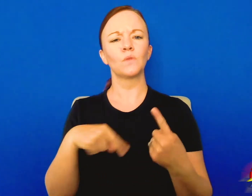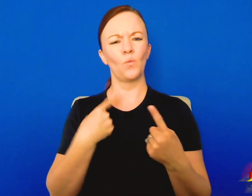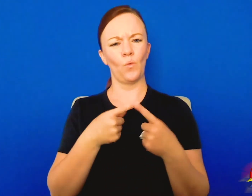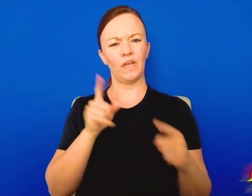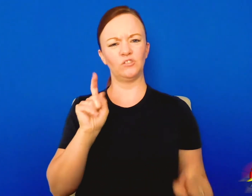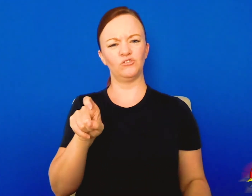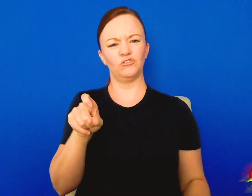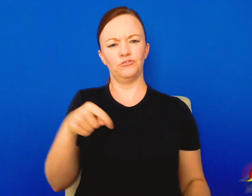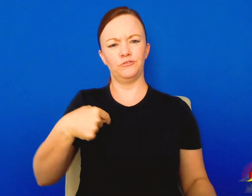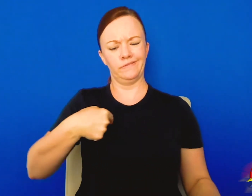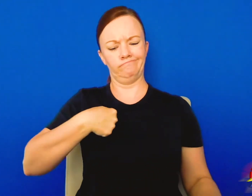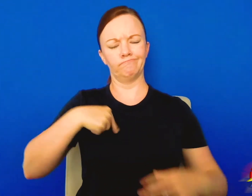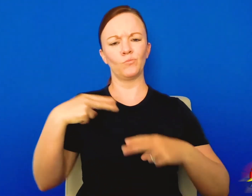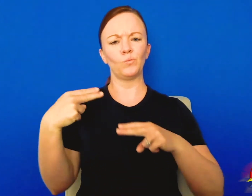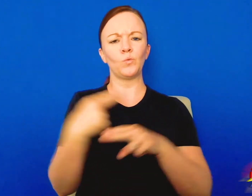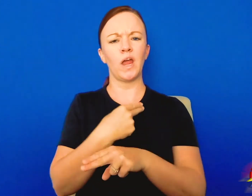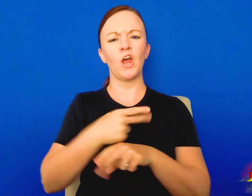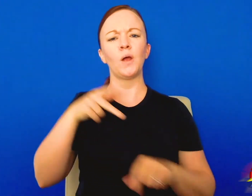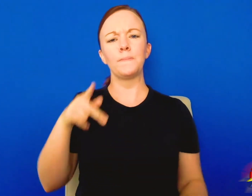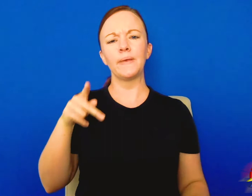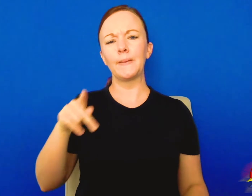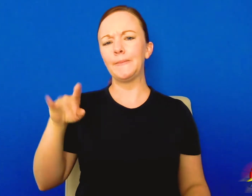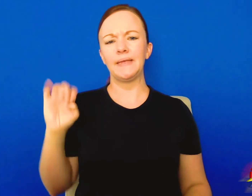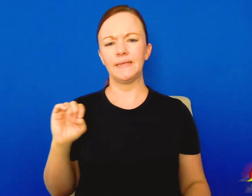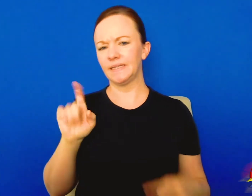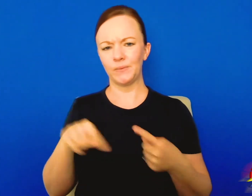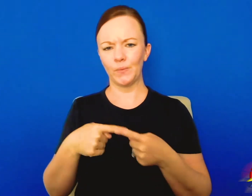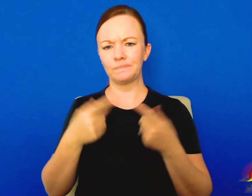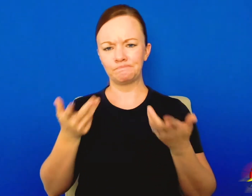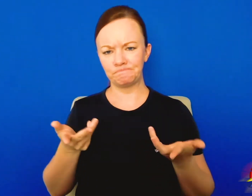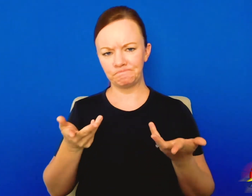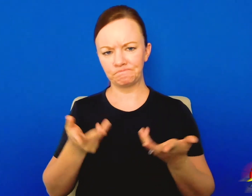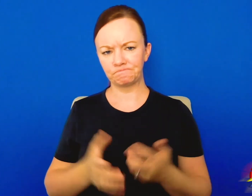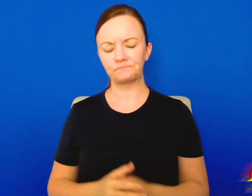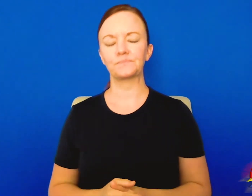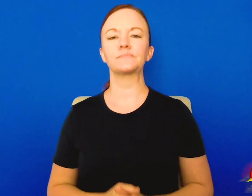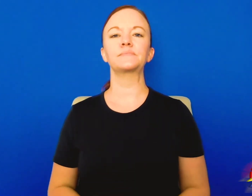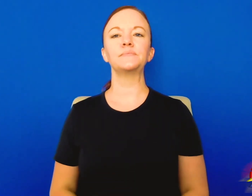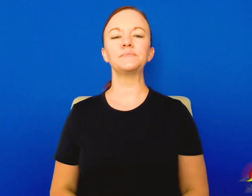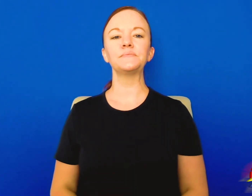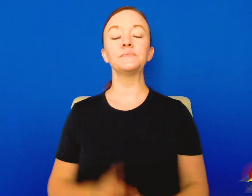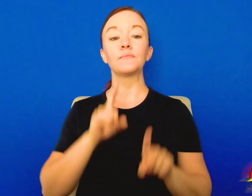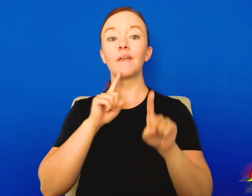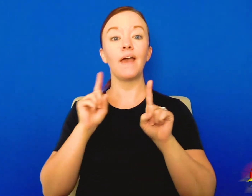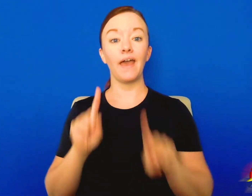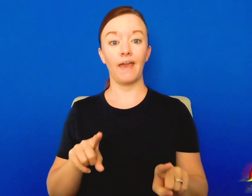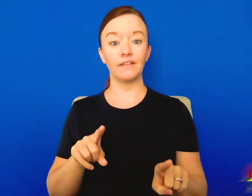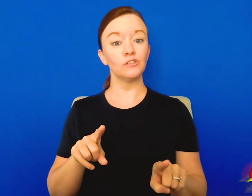QUESTION: WHEN SHOULD A PERSON WEAR PERSONAL PROTECTIVE EQUIPMENT (PPE)? ANSWER: